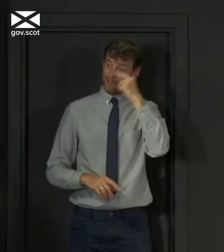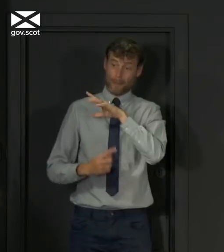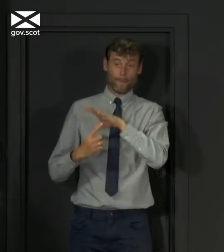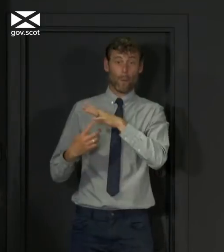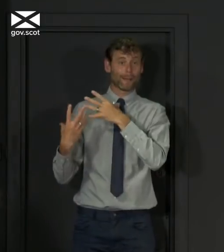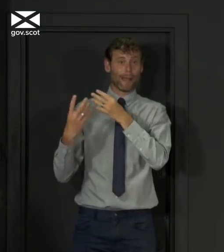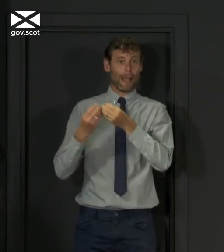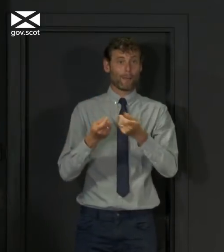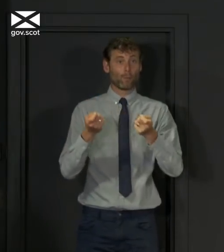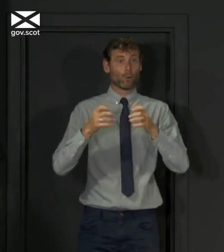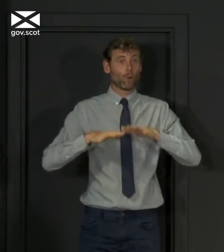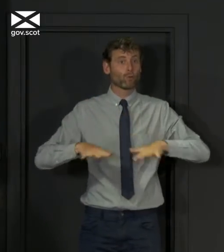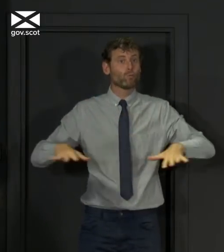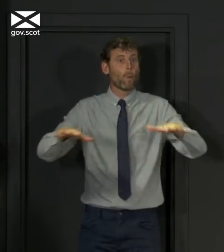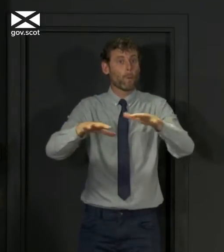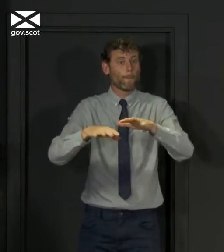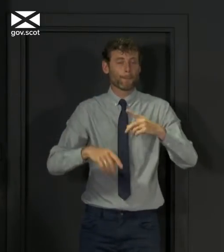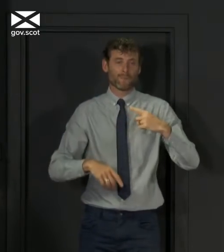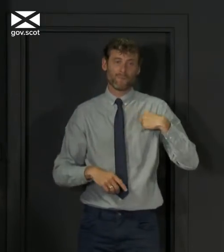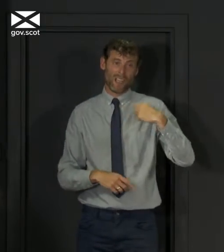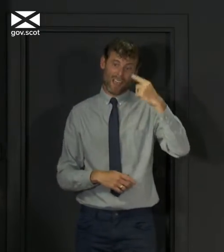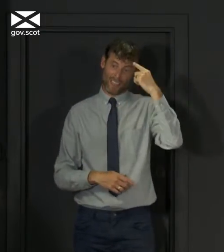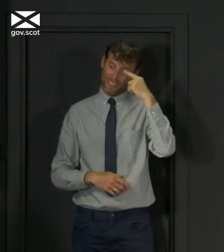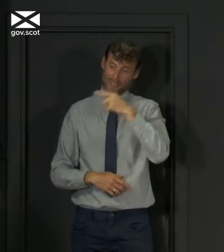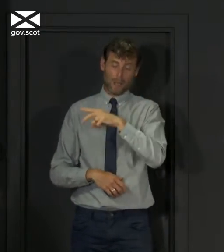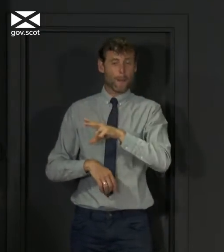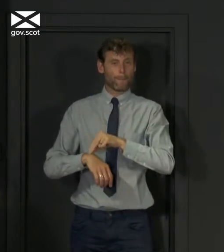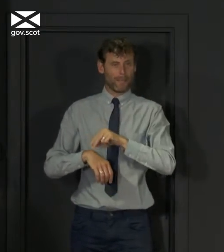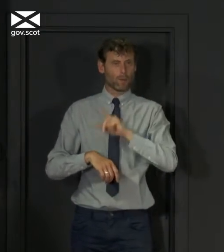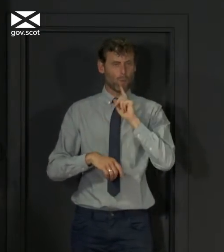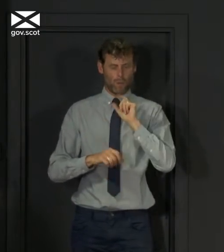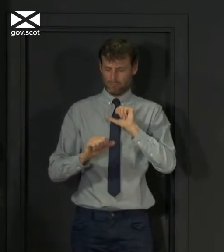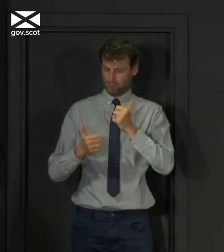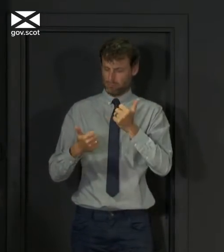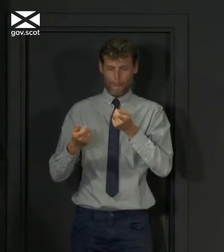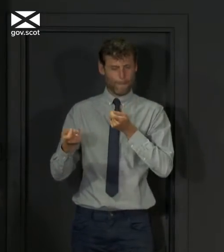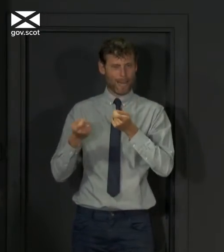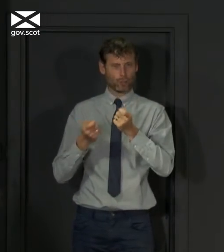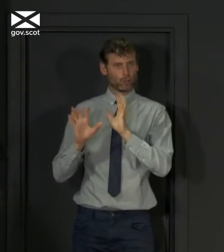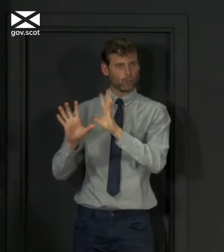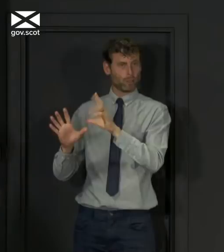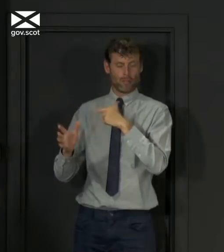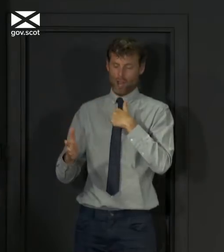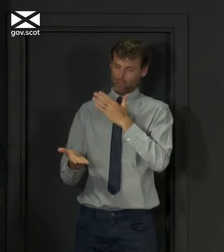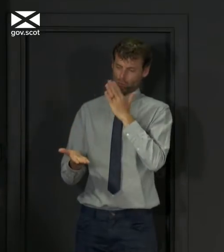every confidence that the police will continue to take that approach. So I trust the judgement